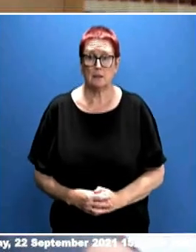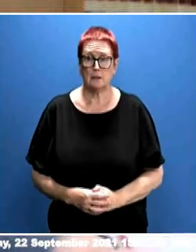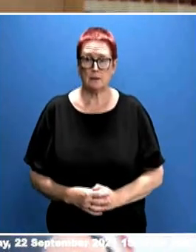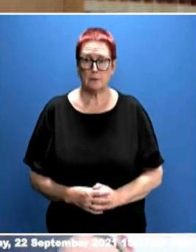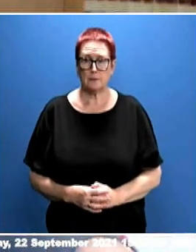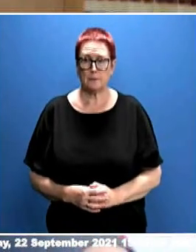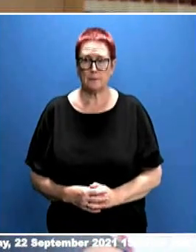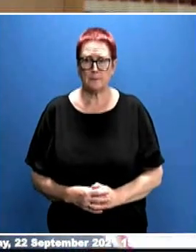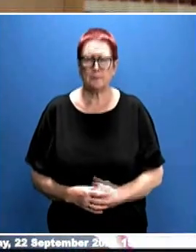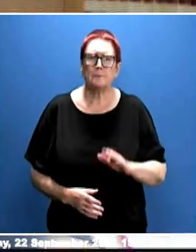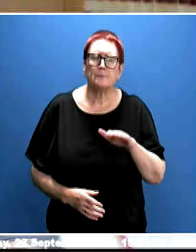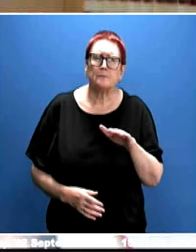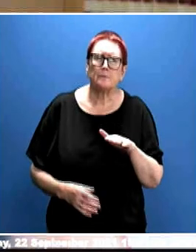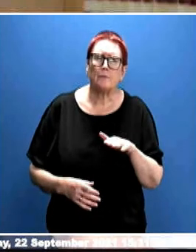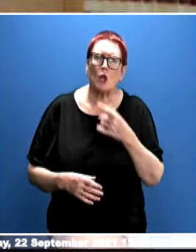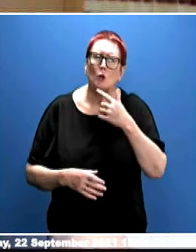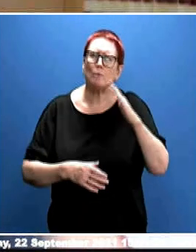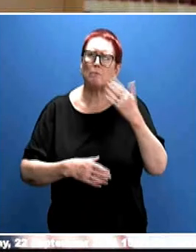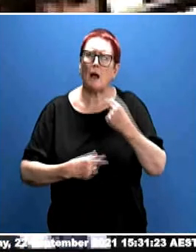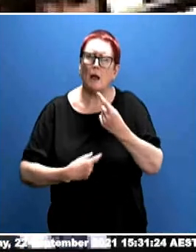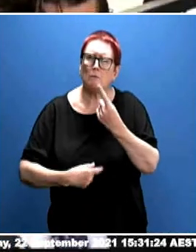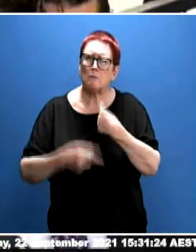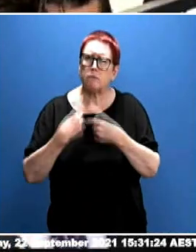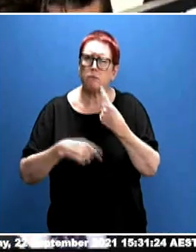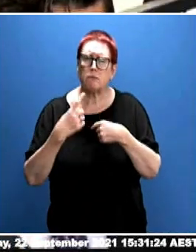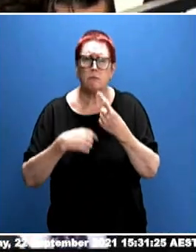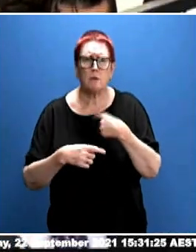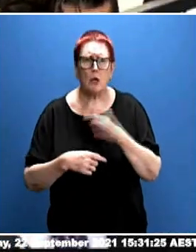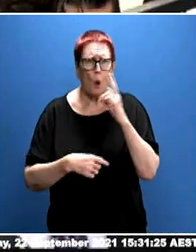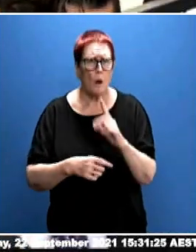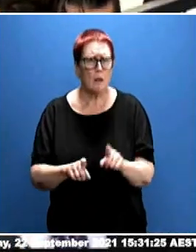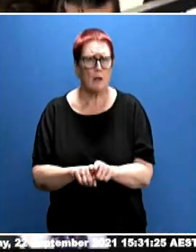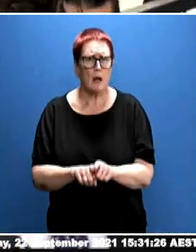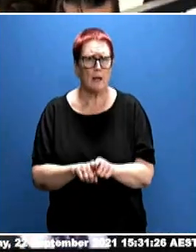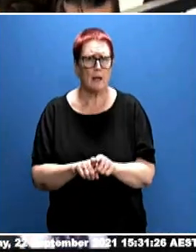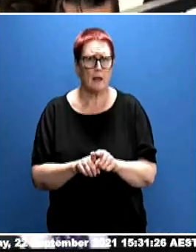When you were giving the description earlier, it sounded as if the District